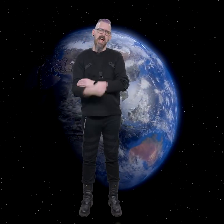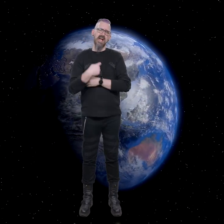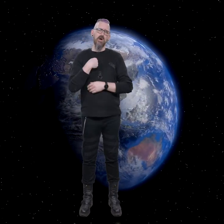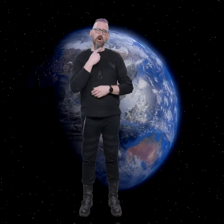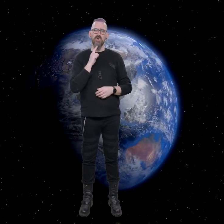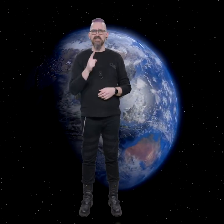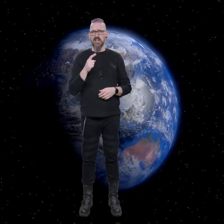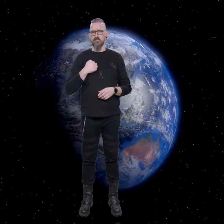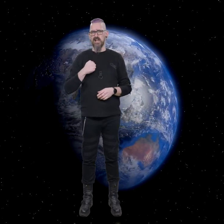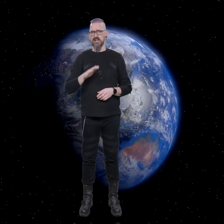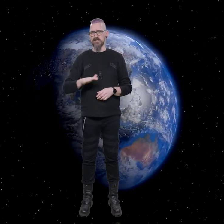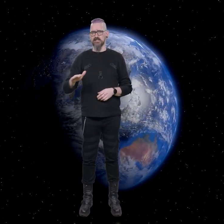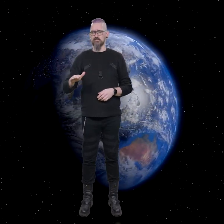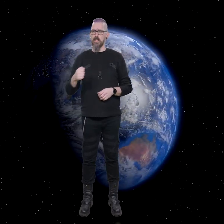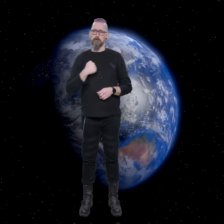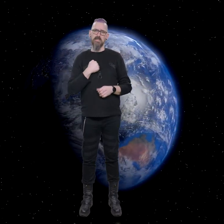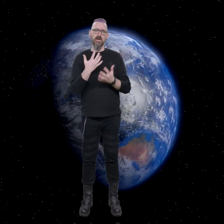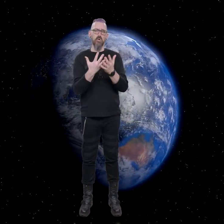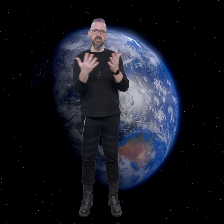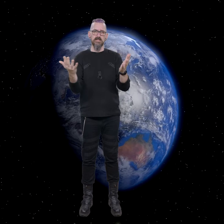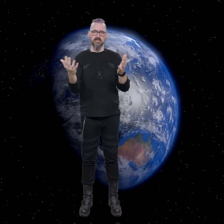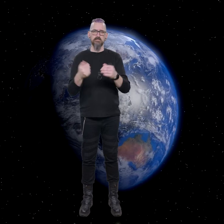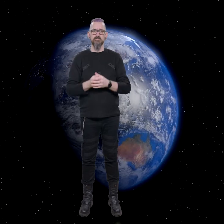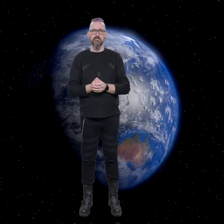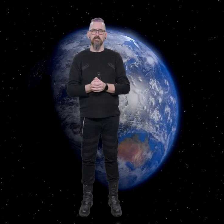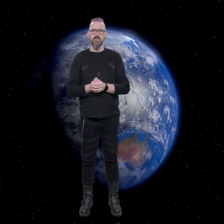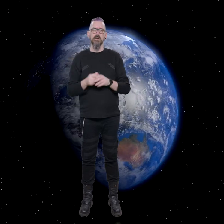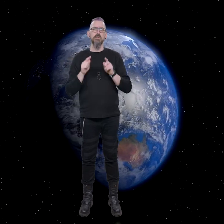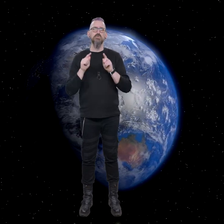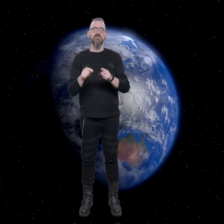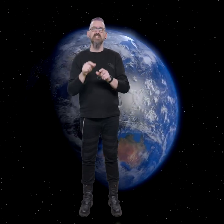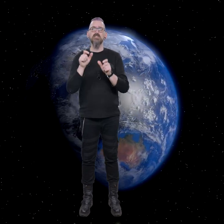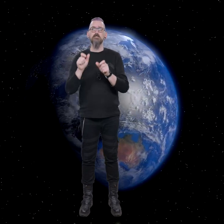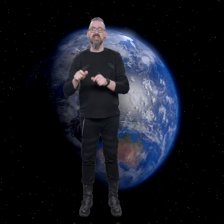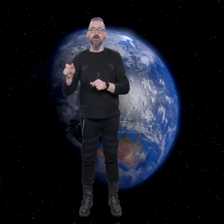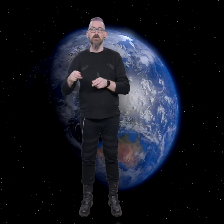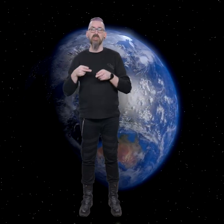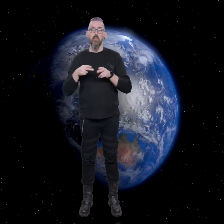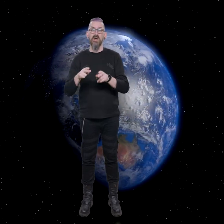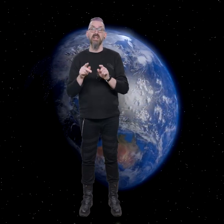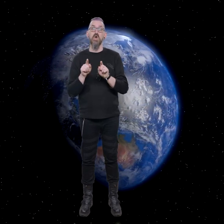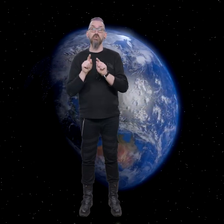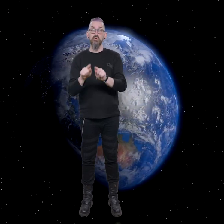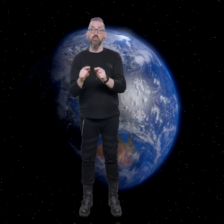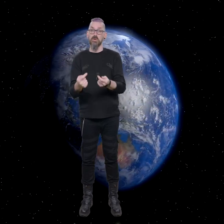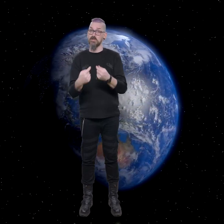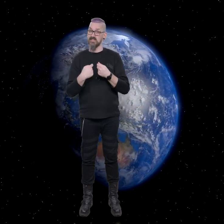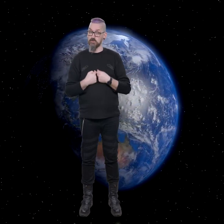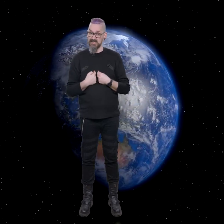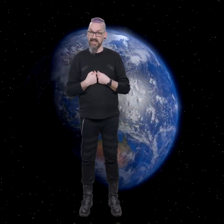I always tell, My kids, My audience, Treat people the way, You want to be treated.